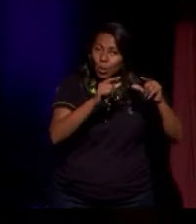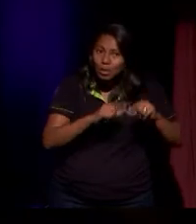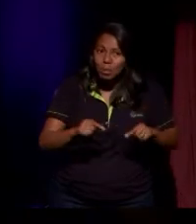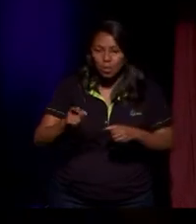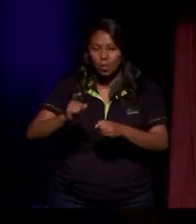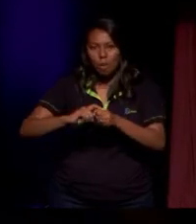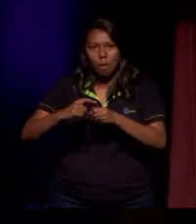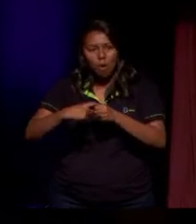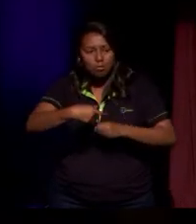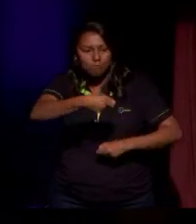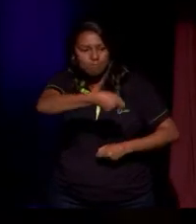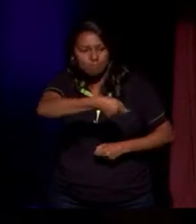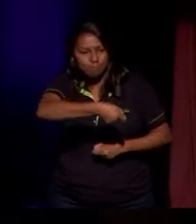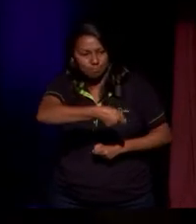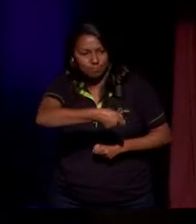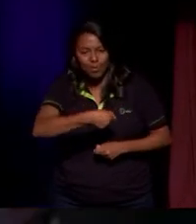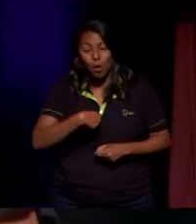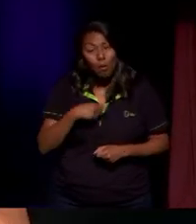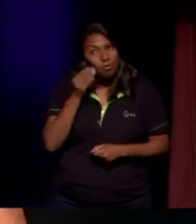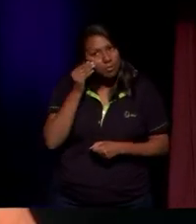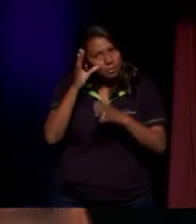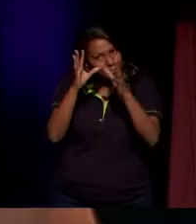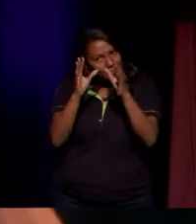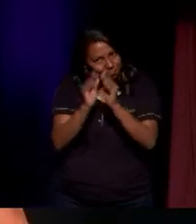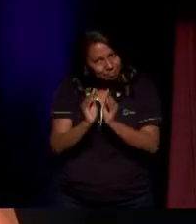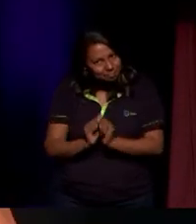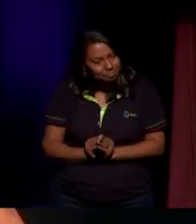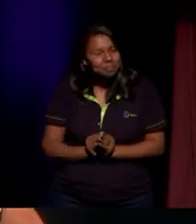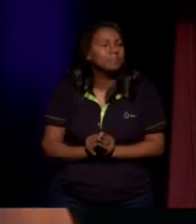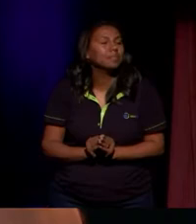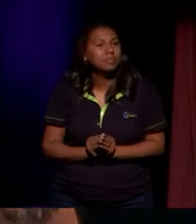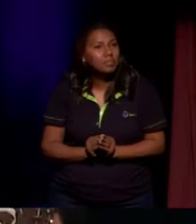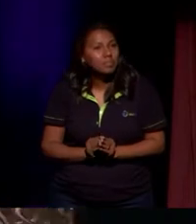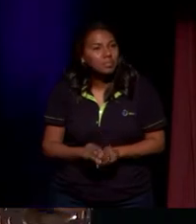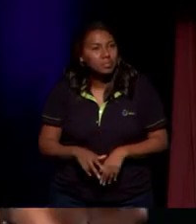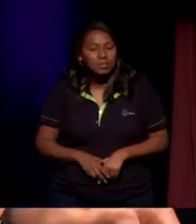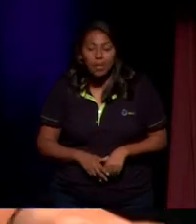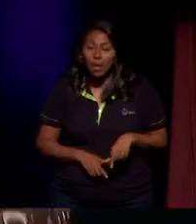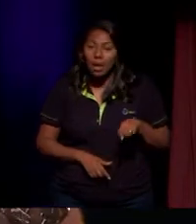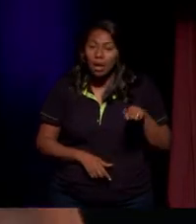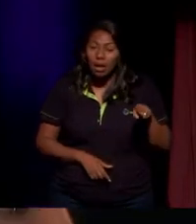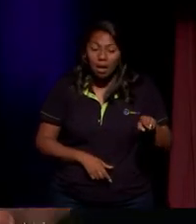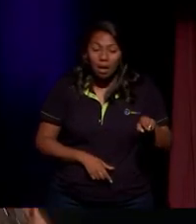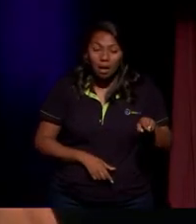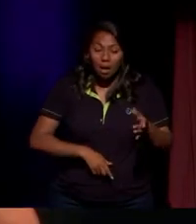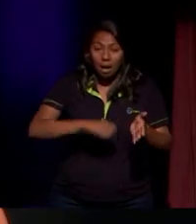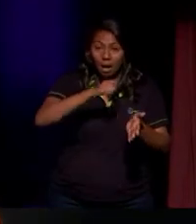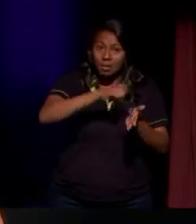I'll start summarizing because of the time, is forced by the UN to sign some treaties,